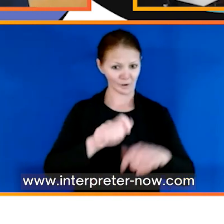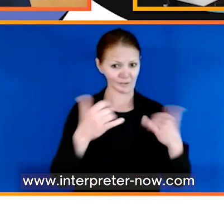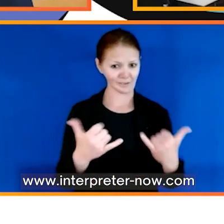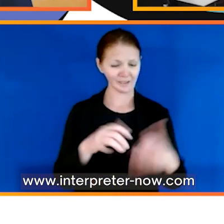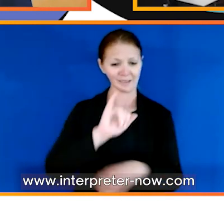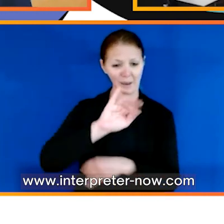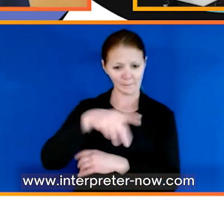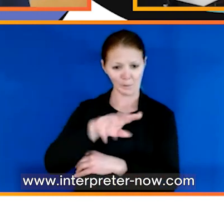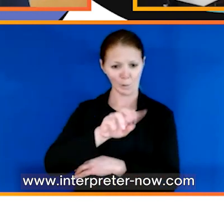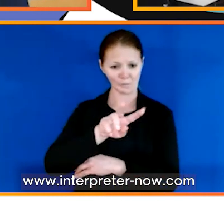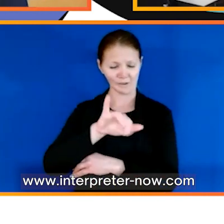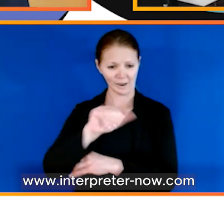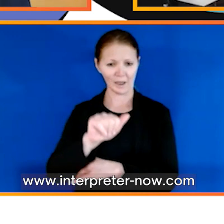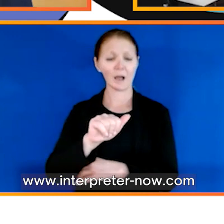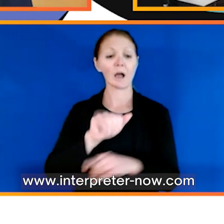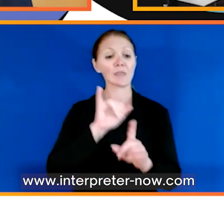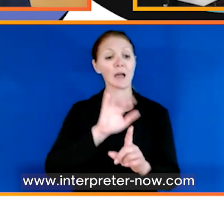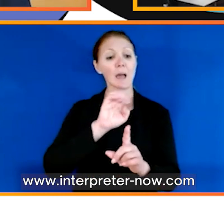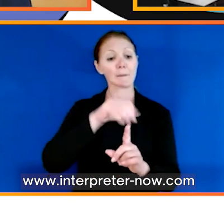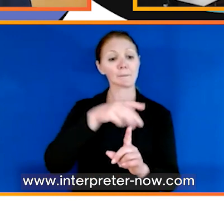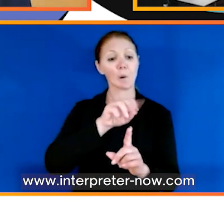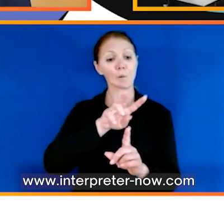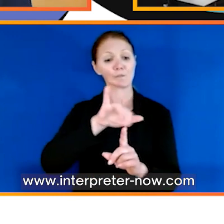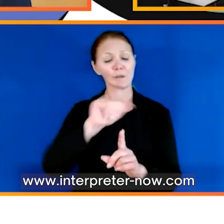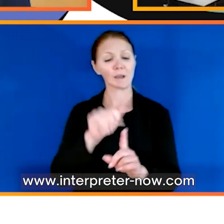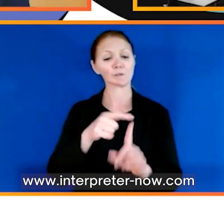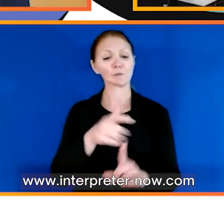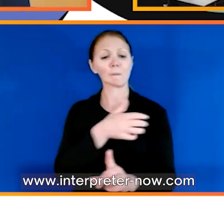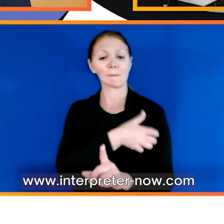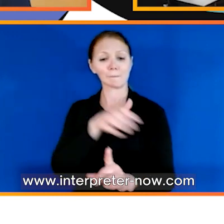One is the name. Our name is different, it's Empovia.